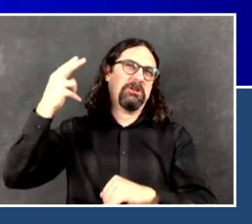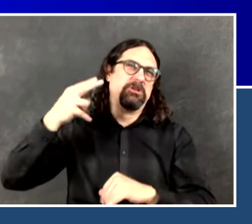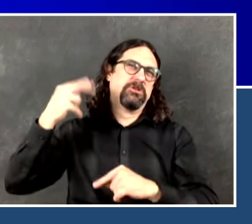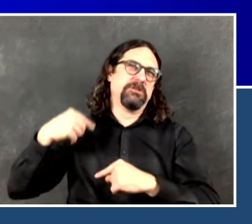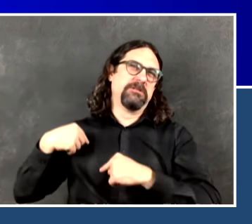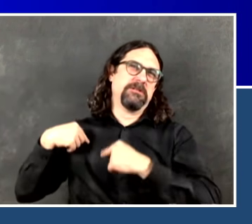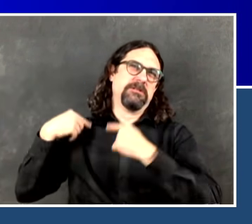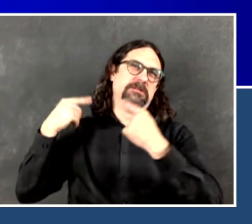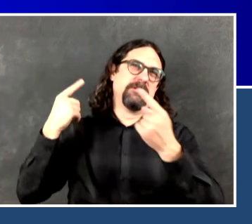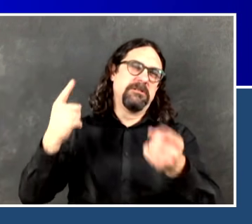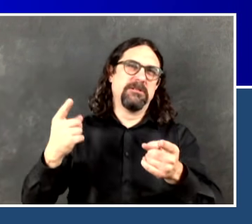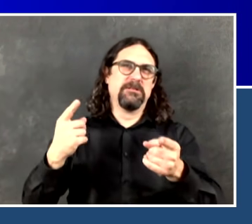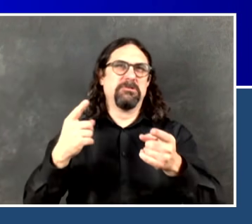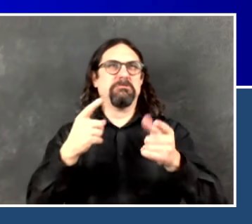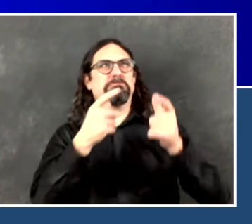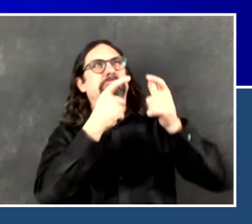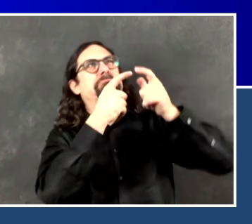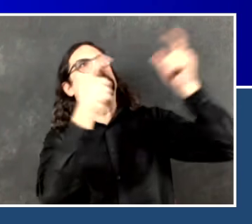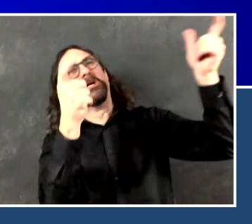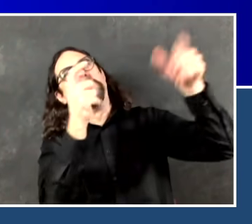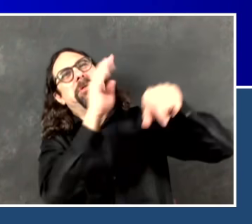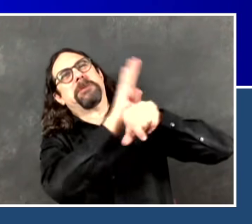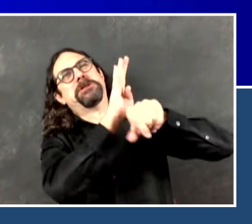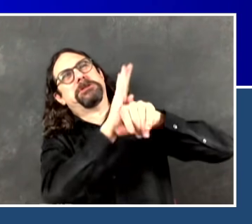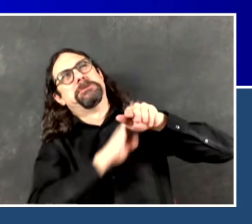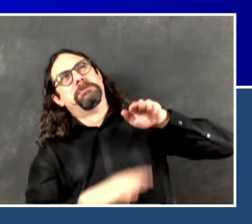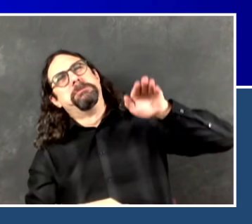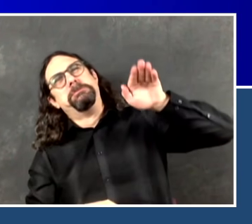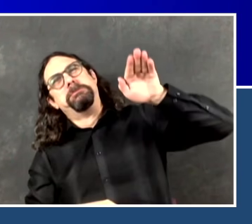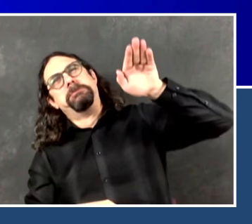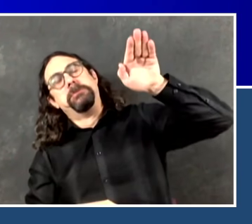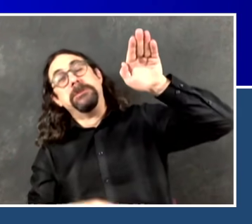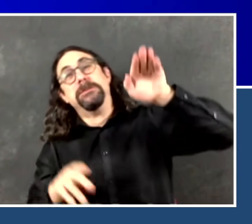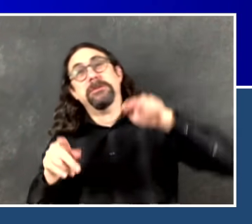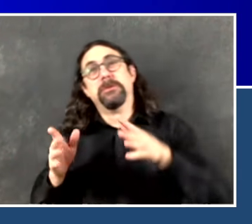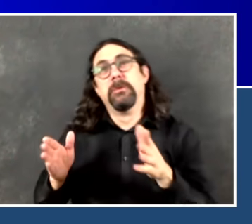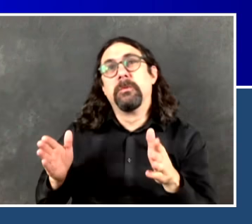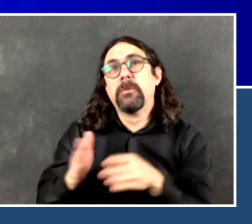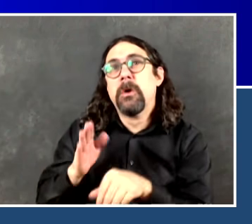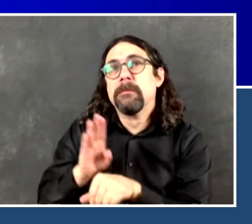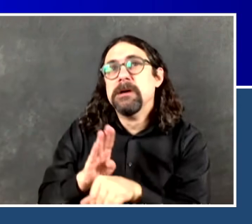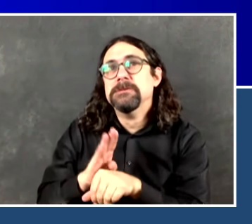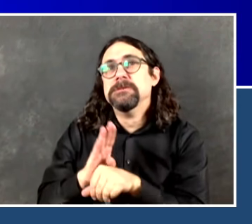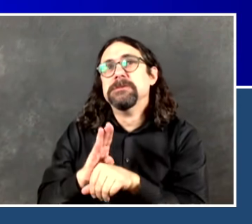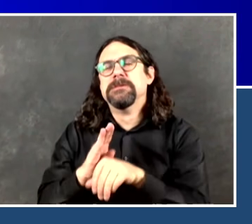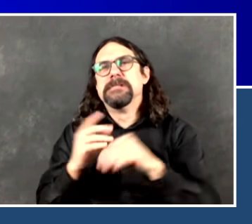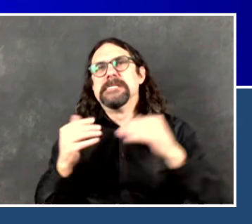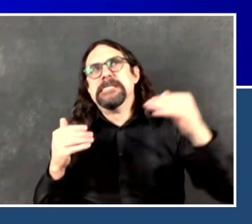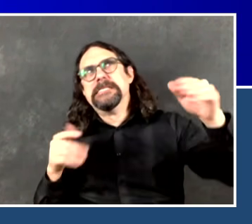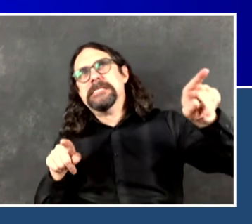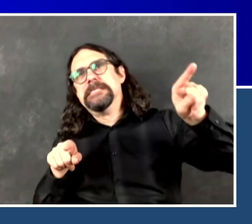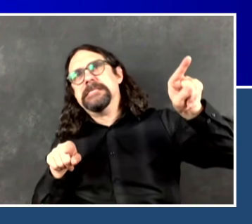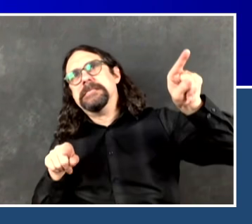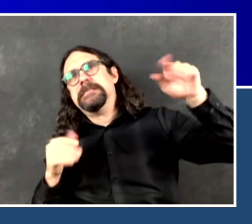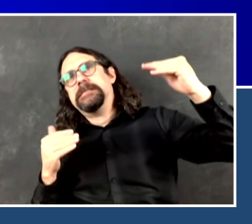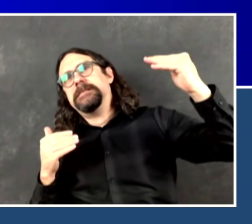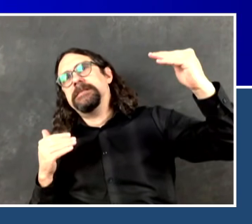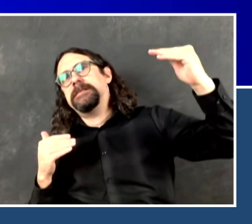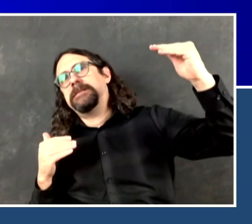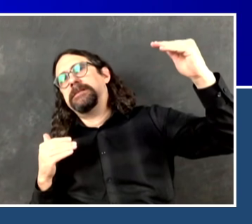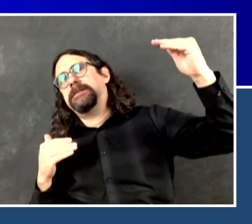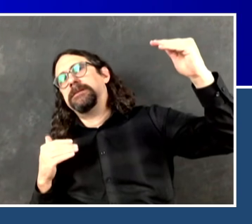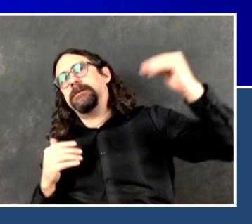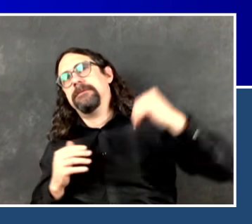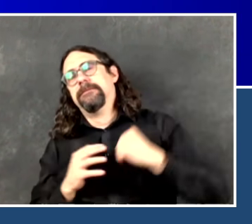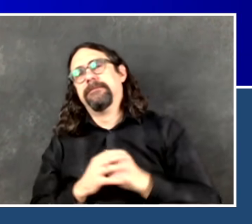THANK GOOD UR